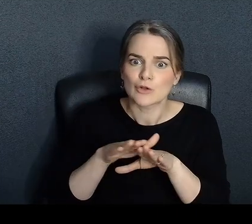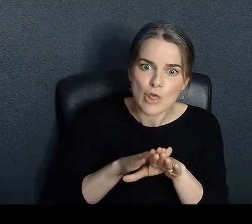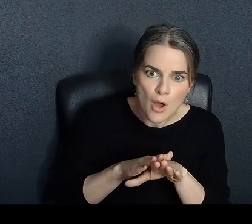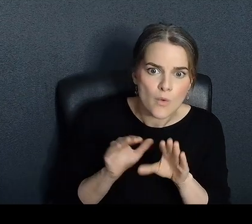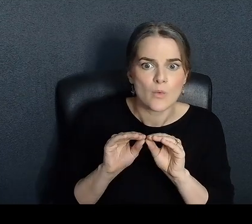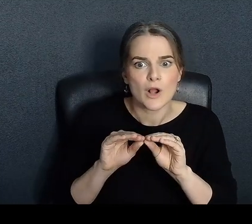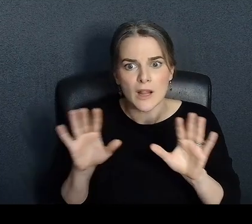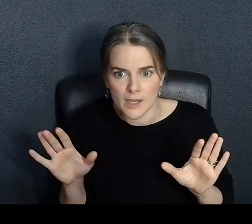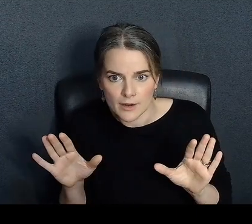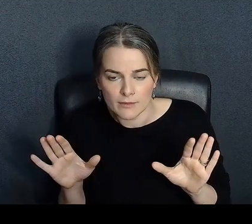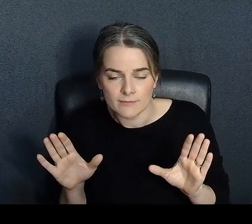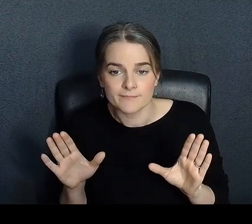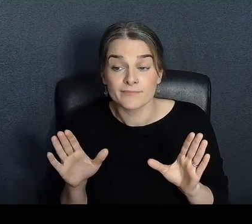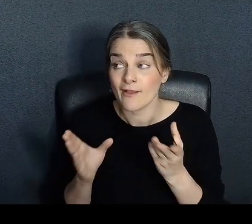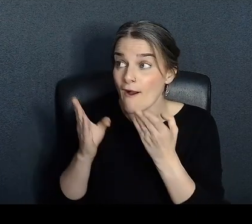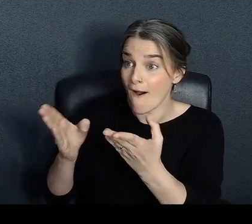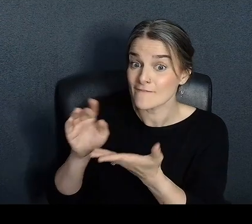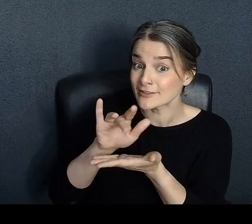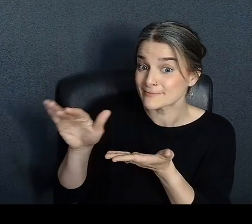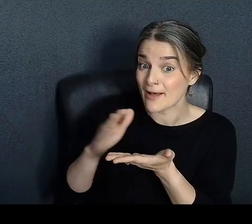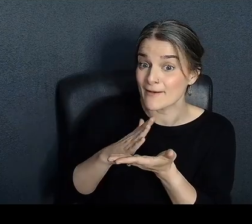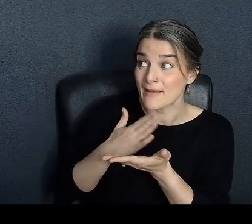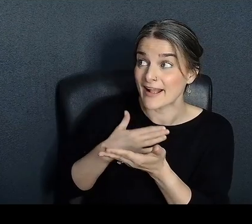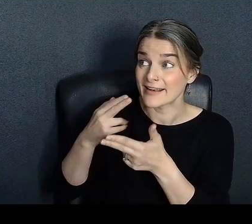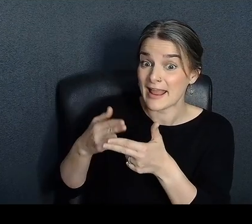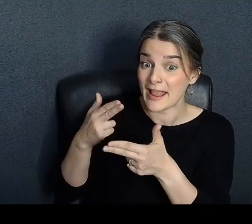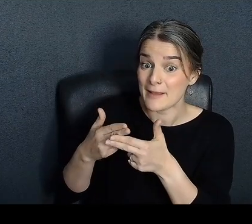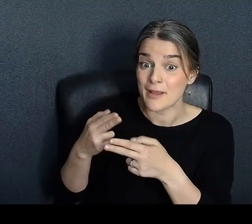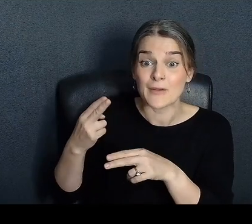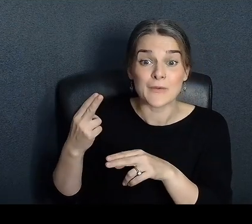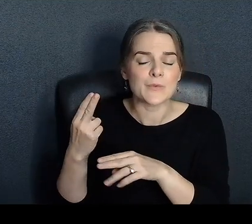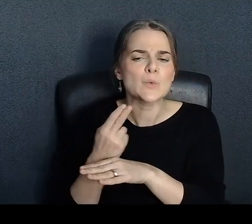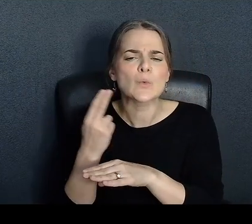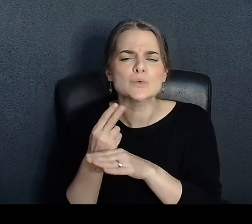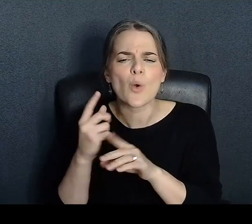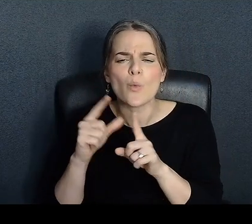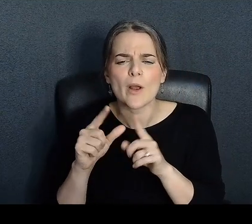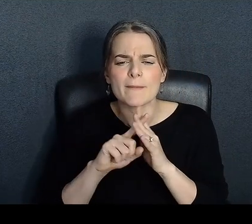Offer to spell your name using a word that begins with each letter.